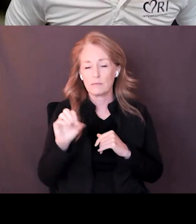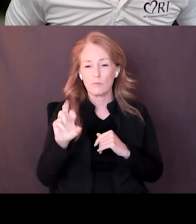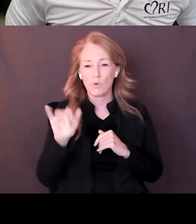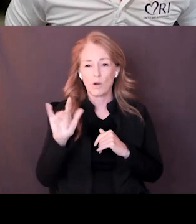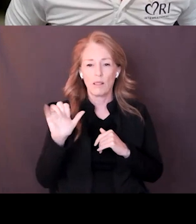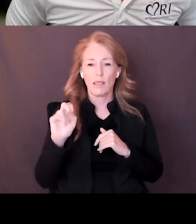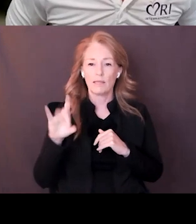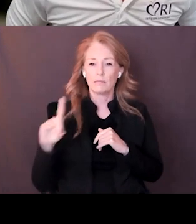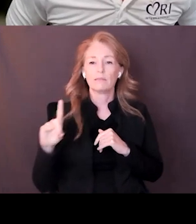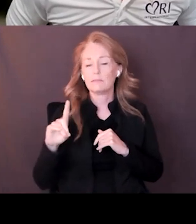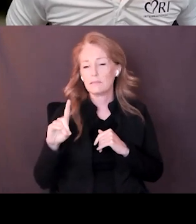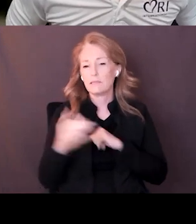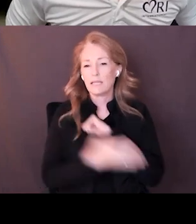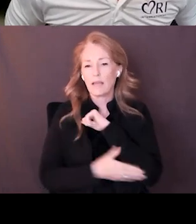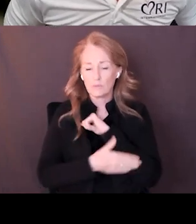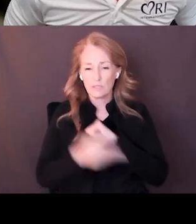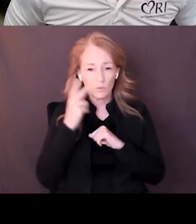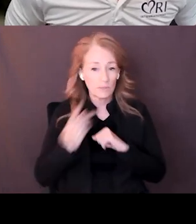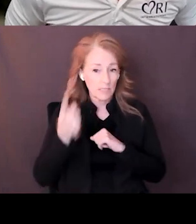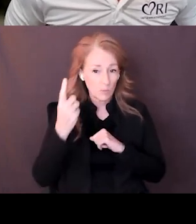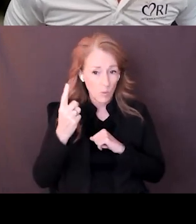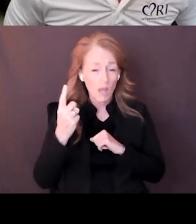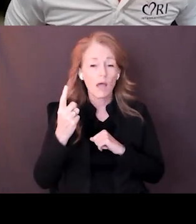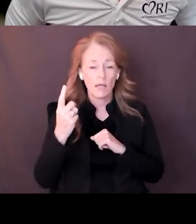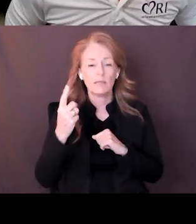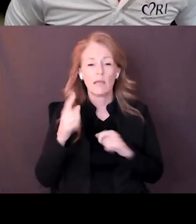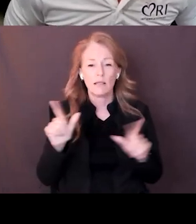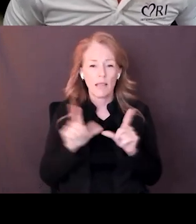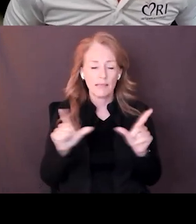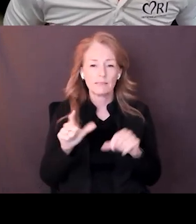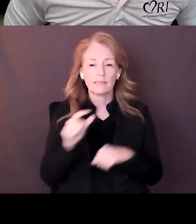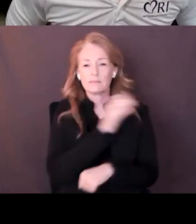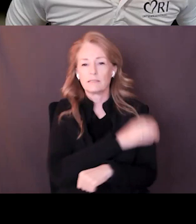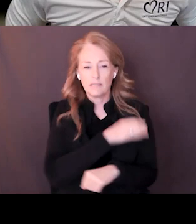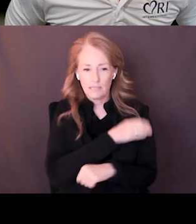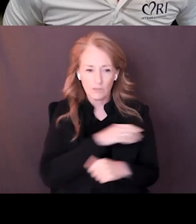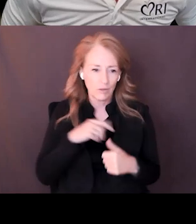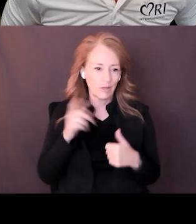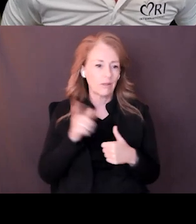ONE LICENSED CLINICIAN CAN BE A PSYCHOLOGIST, NURSE, LICENSED